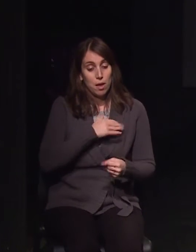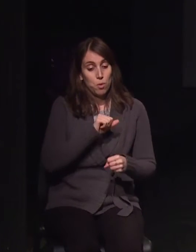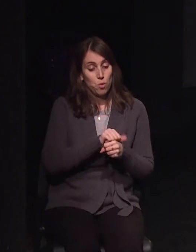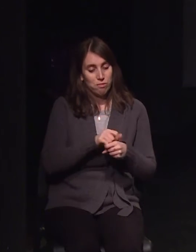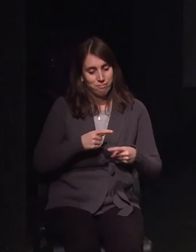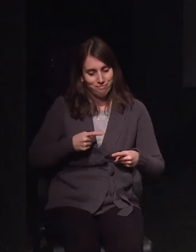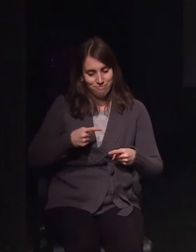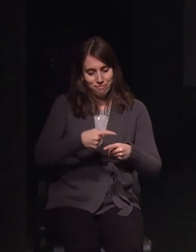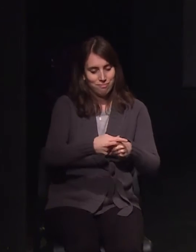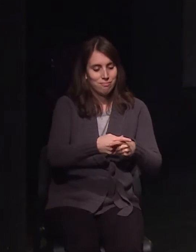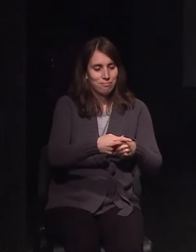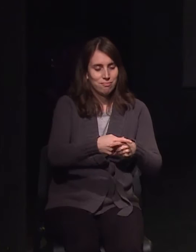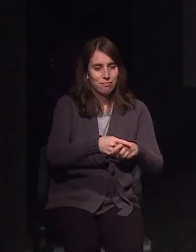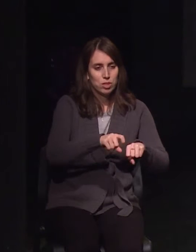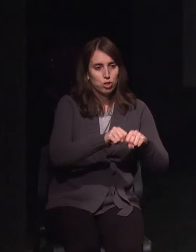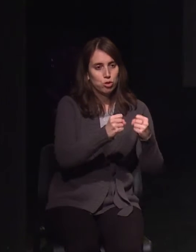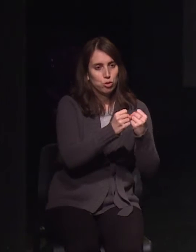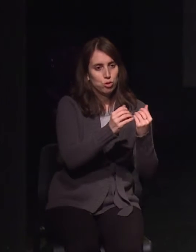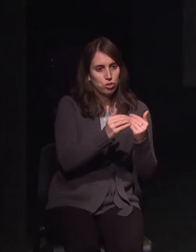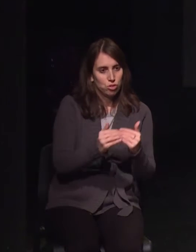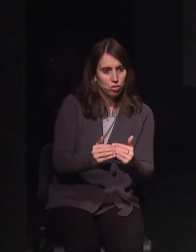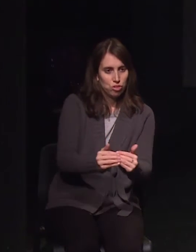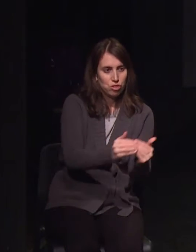in the arts, and specifically classical music.